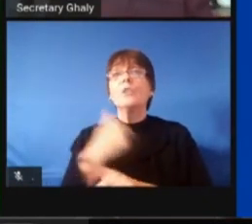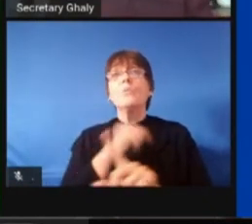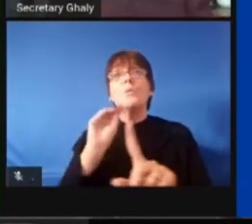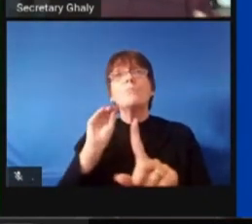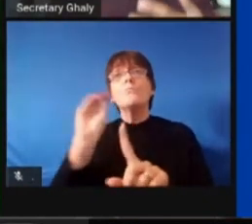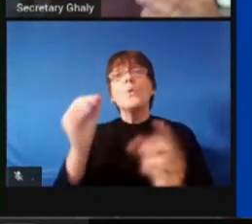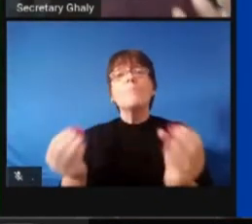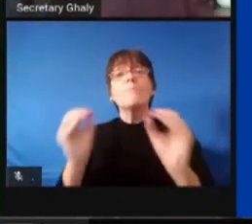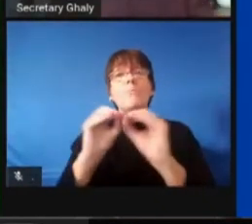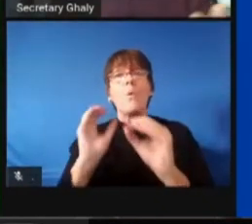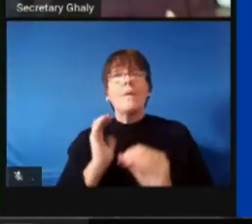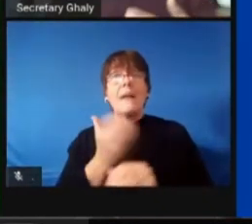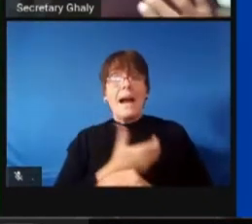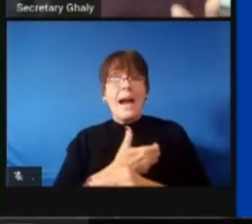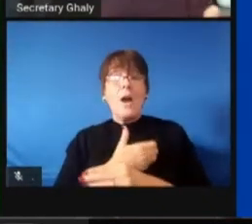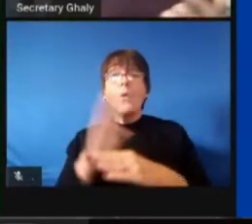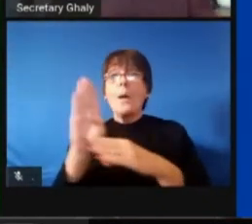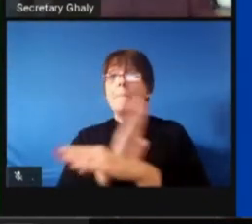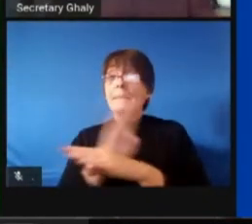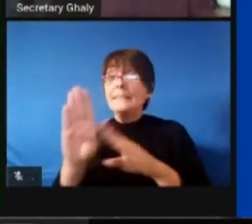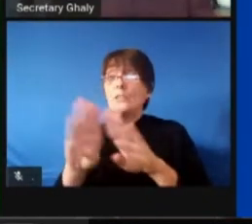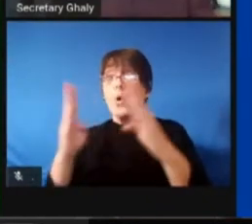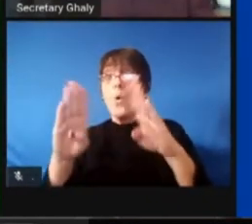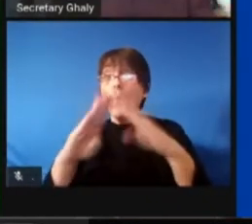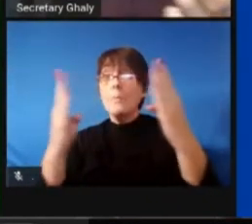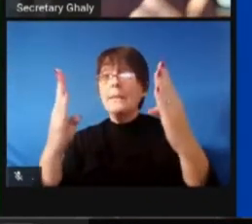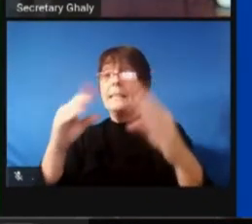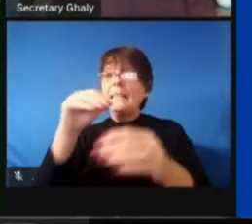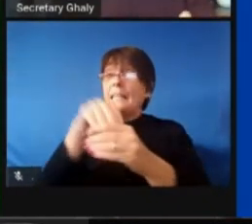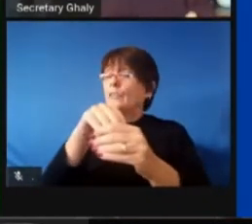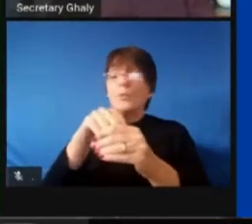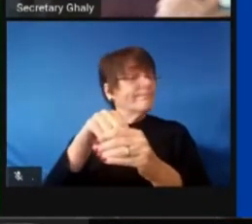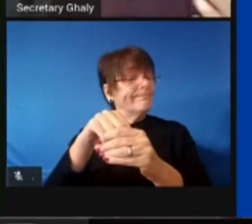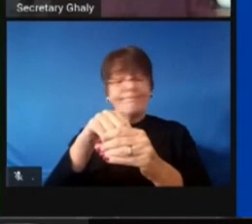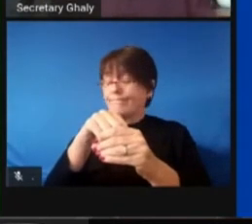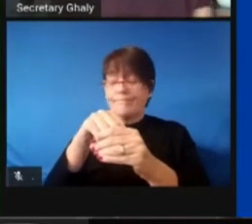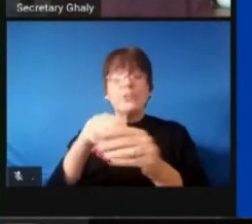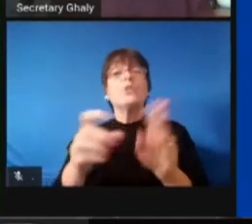THE MIDDLE OF JULY SHOWS WHEN WE HAD SEEN SUCH HIGH LEVELS OF